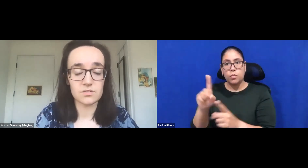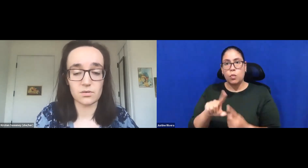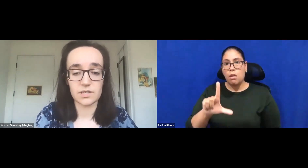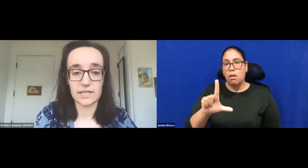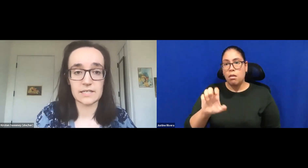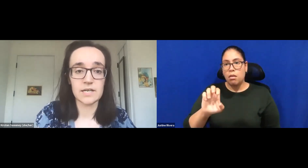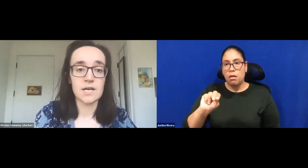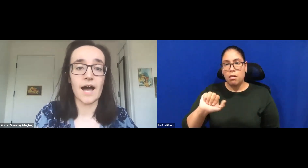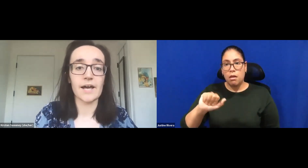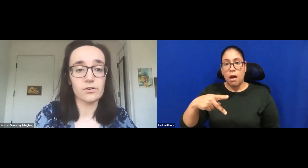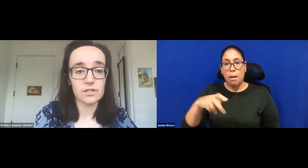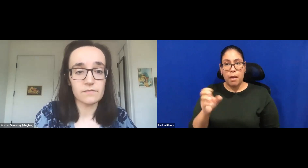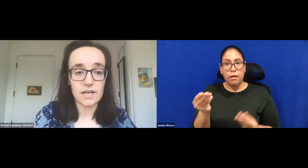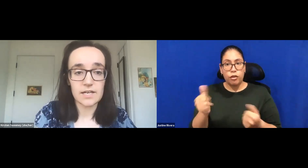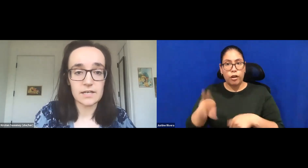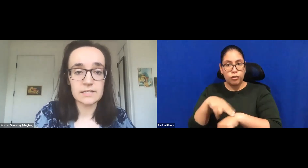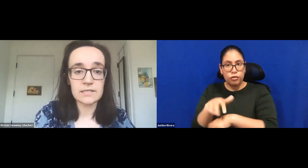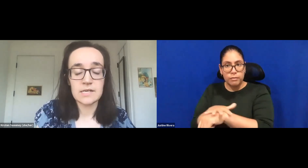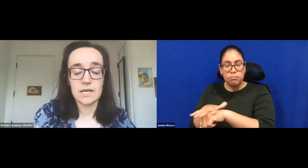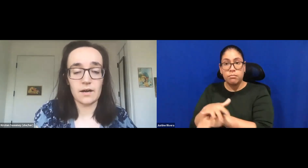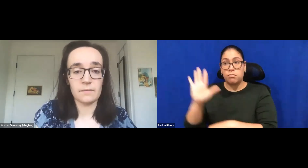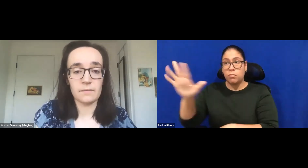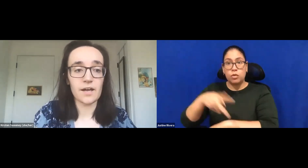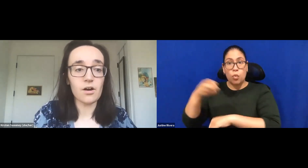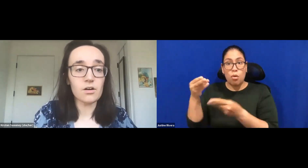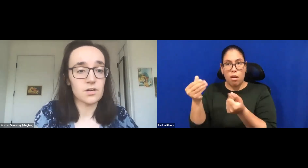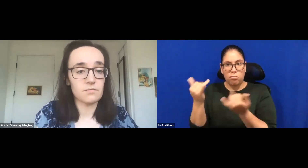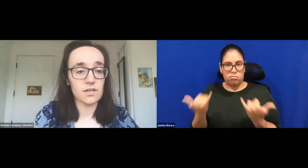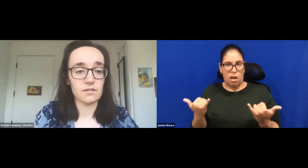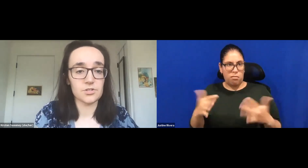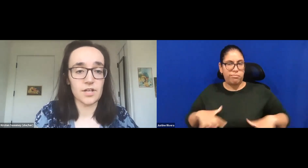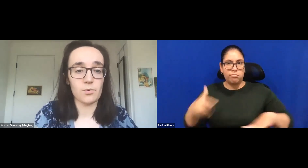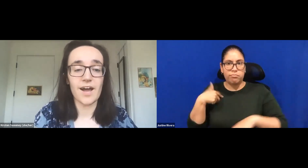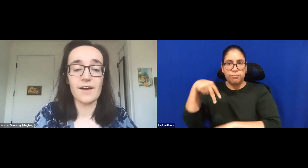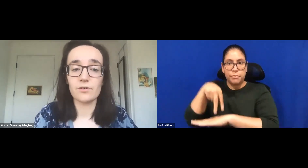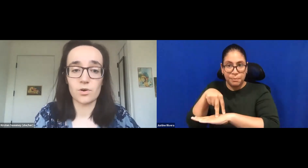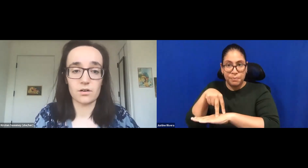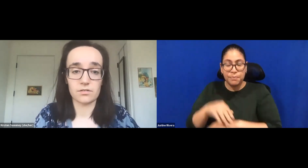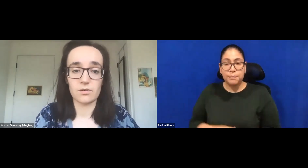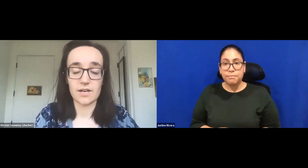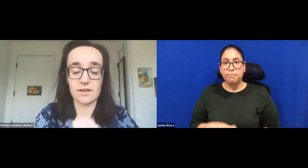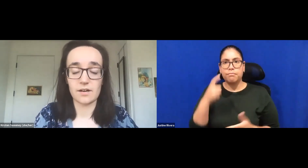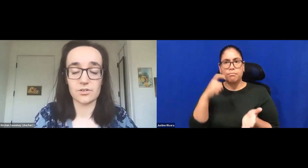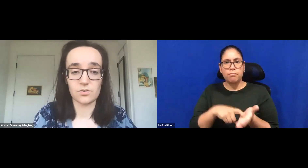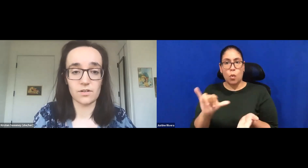whose stolen land I currently reside on. And I also want to acknowledge that wherever we're currently located on Turtle